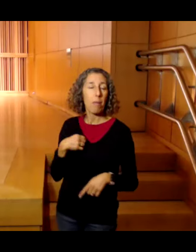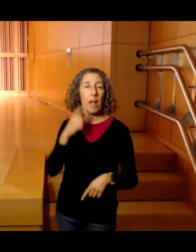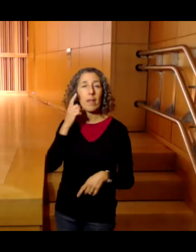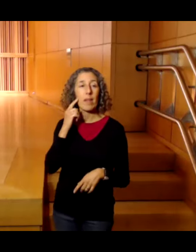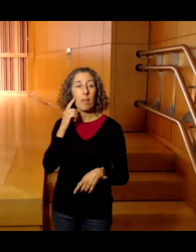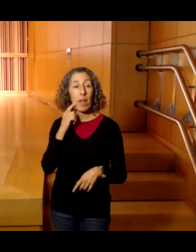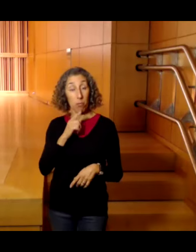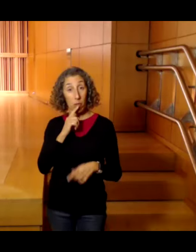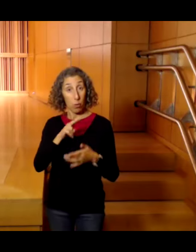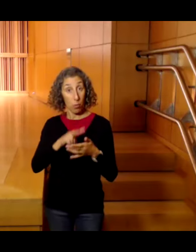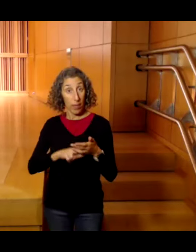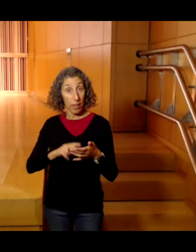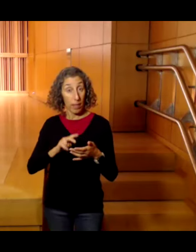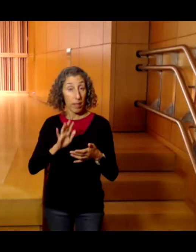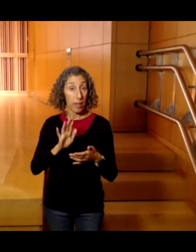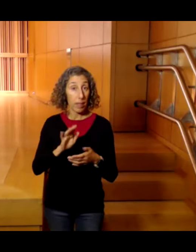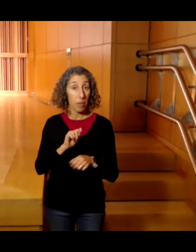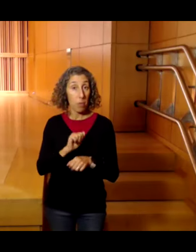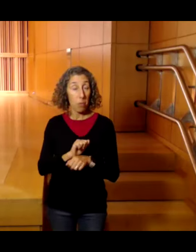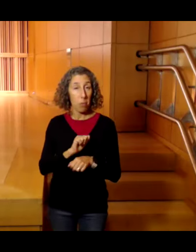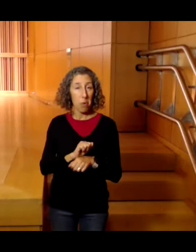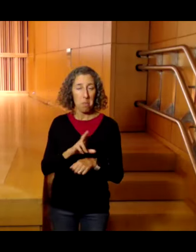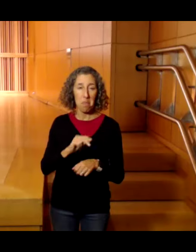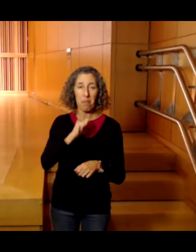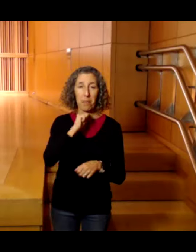At home, there was no one to see the miracle that was happening in the body.